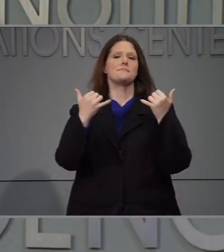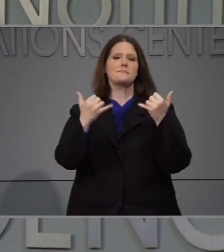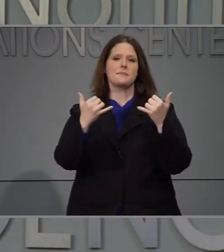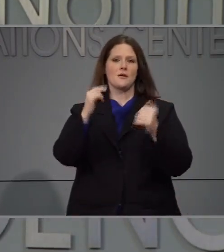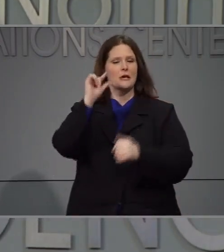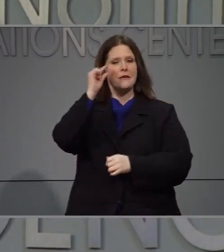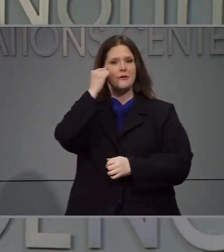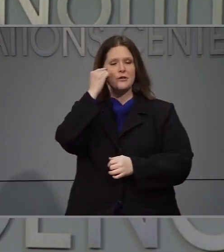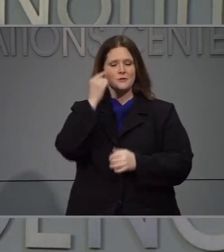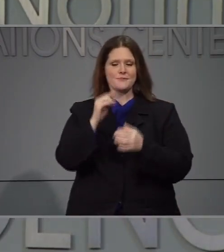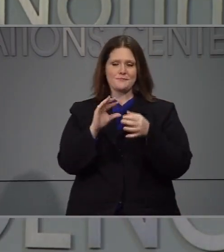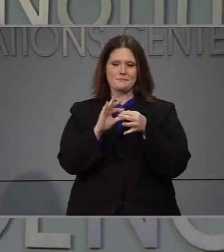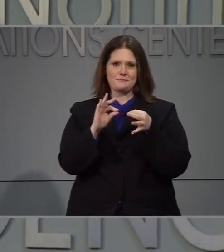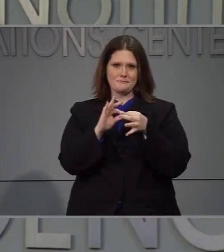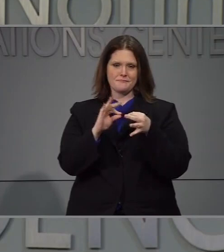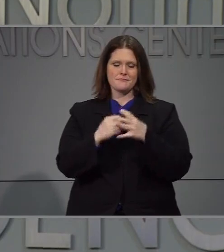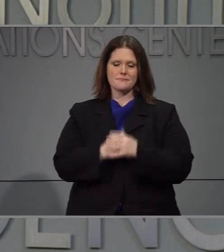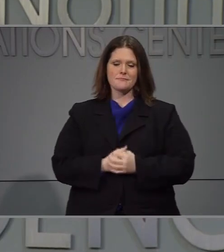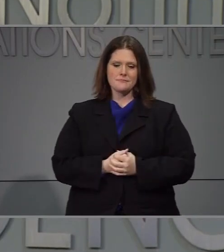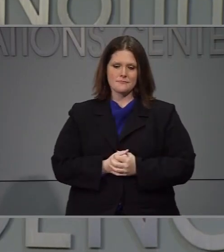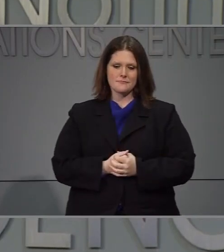UP TO MOVE FORWARD. THANK YOU.